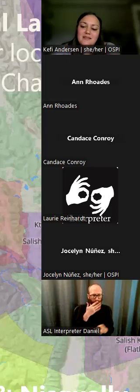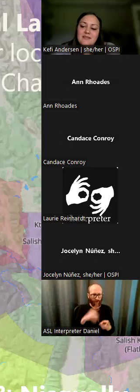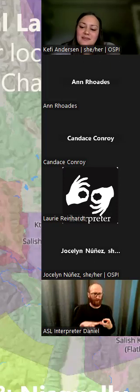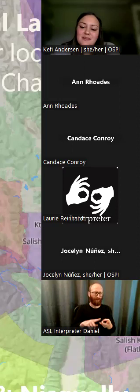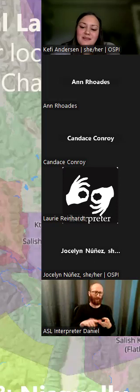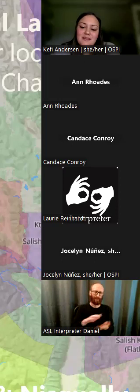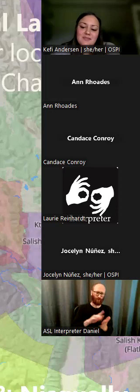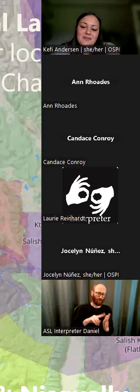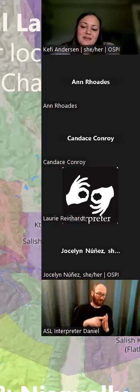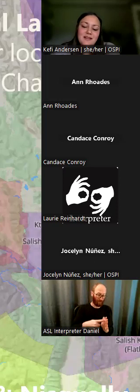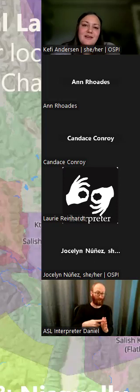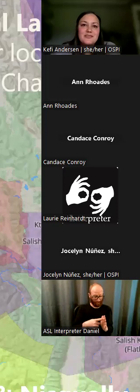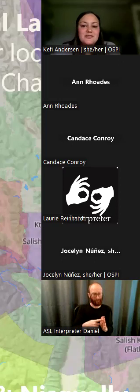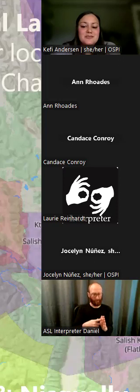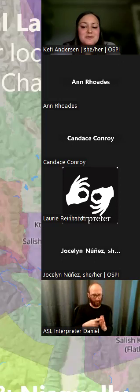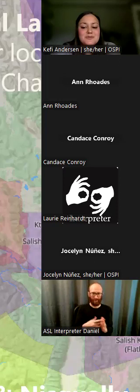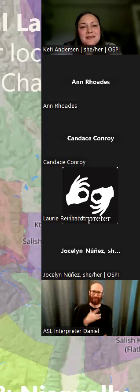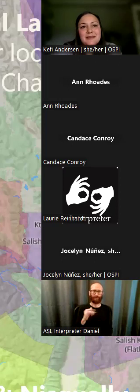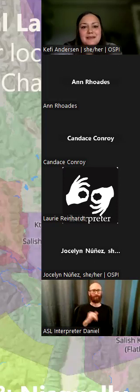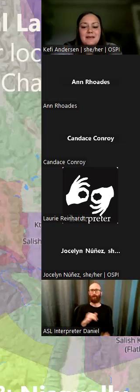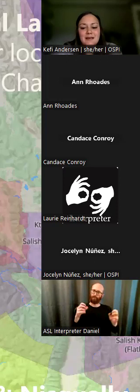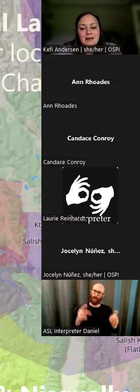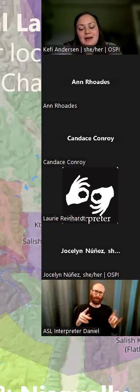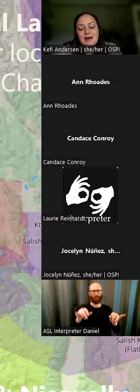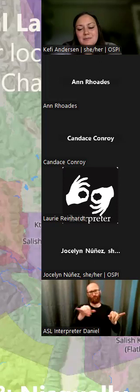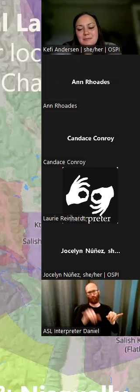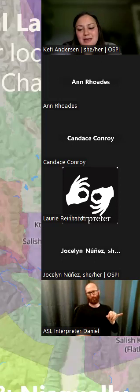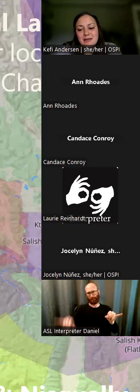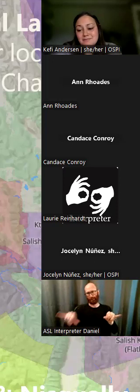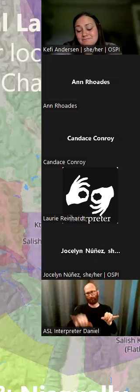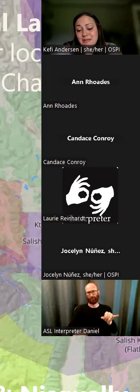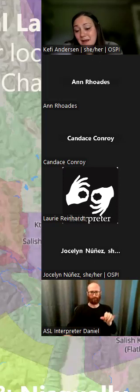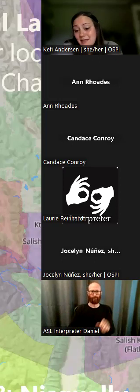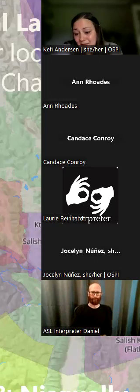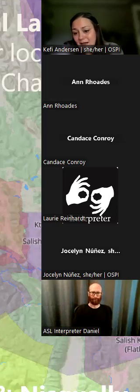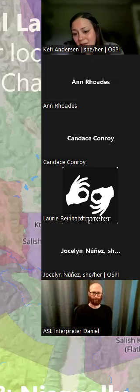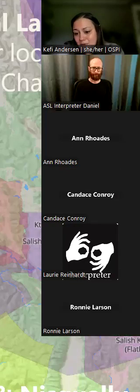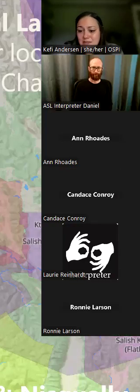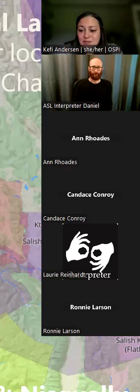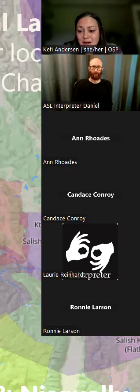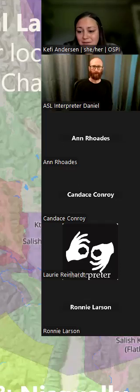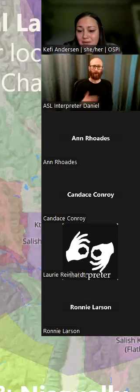it definitely is feeling like a return to a routine, and in my life I mostly travel